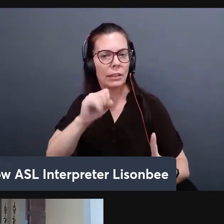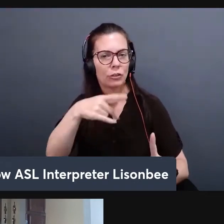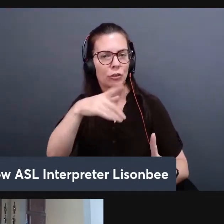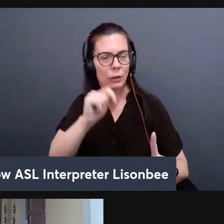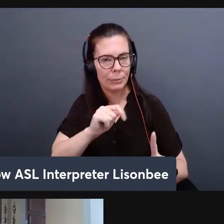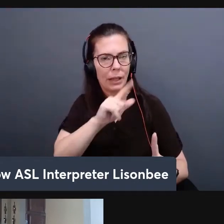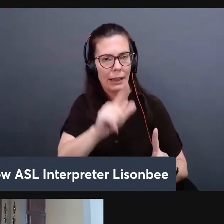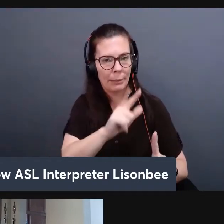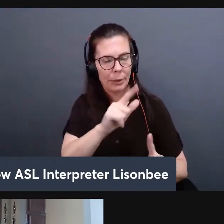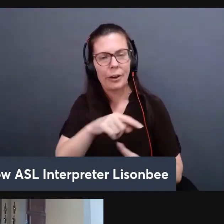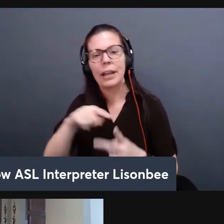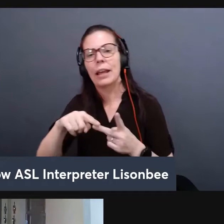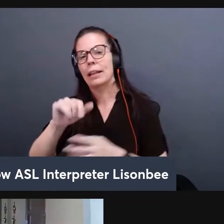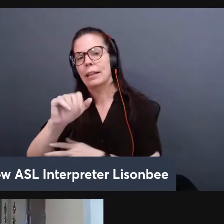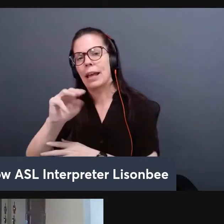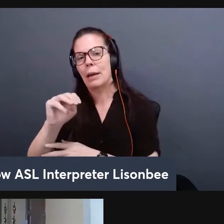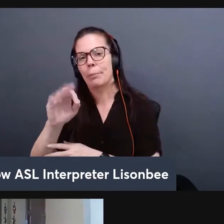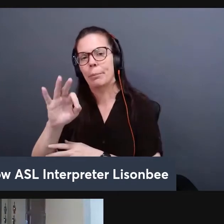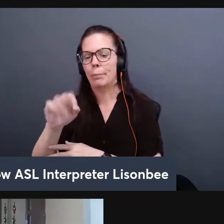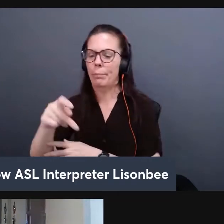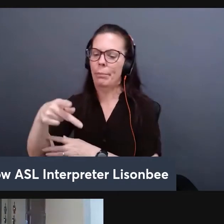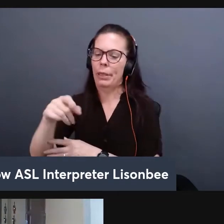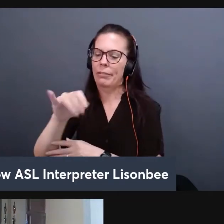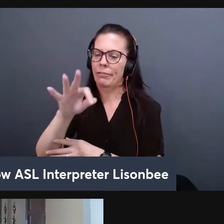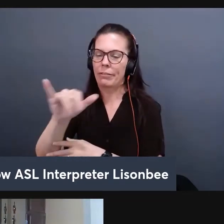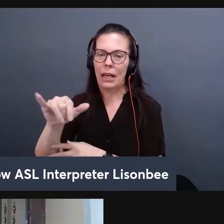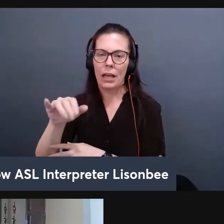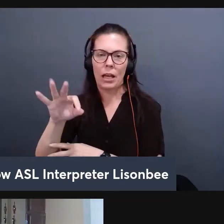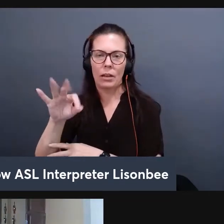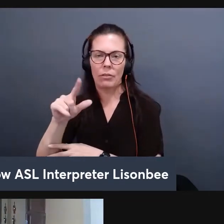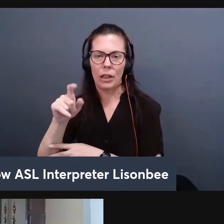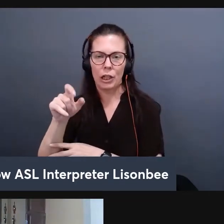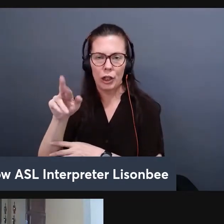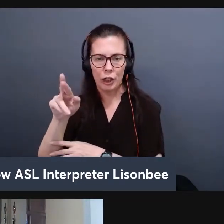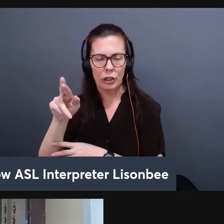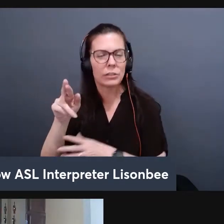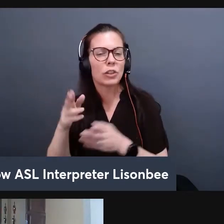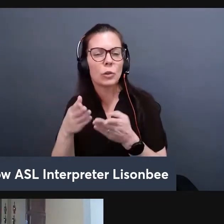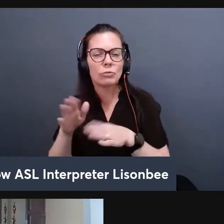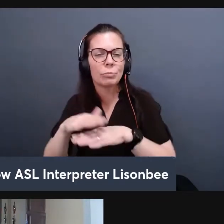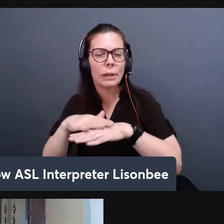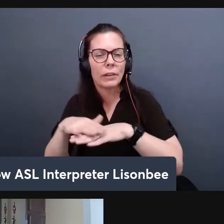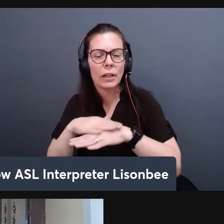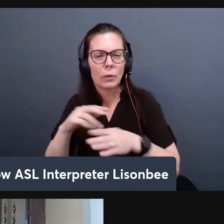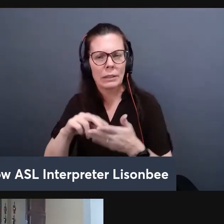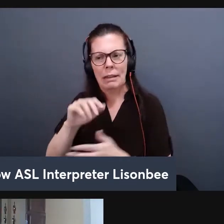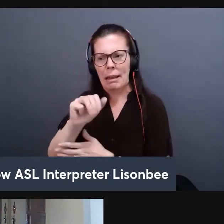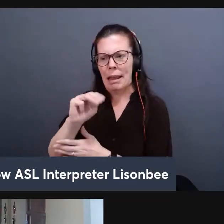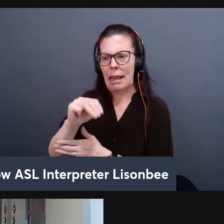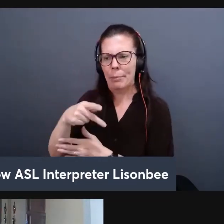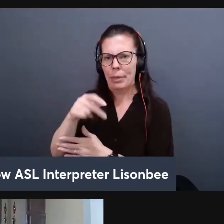So to give everybody kind of like a little bit of an overview about what Amplify is. So Amplify is a front end framework